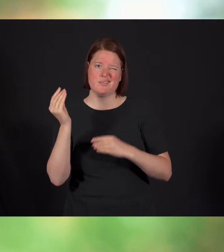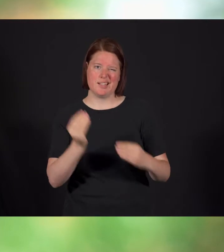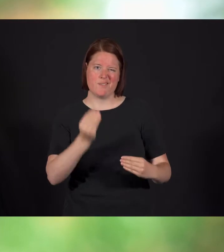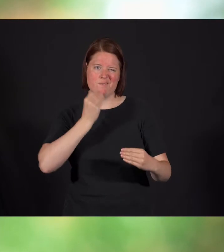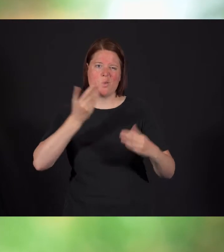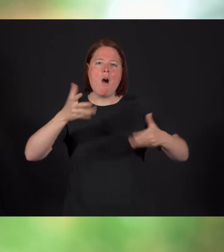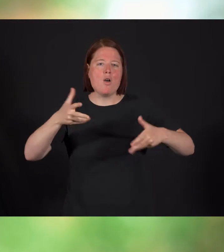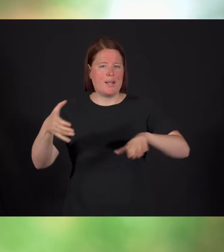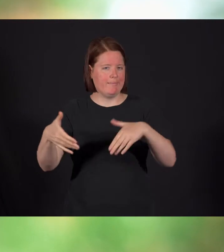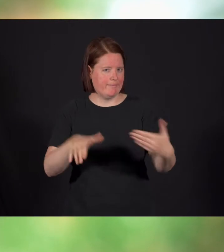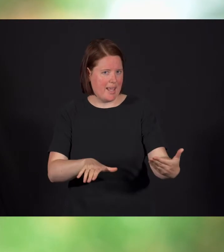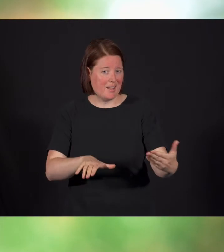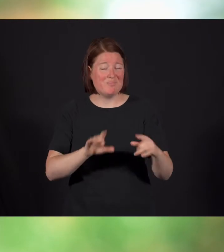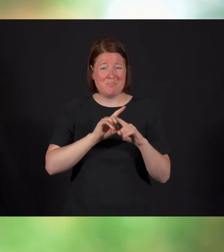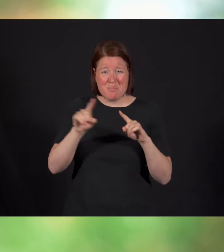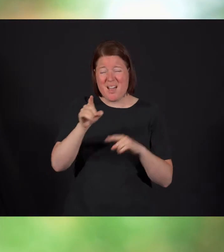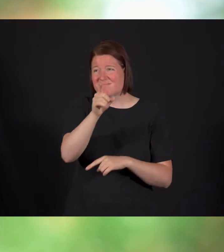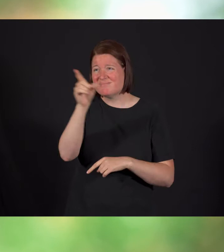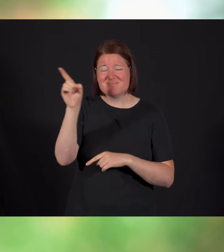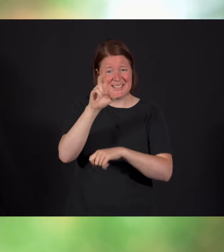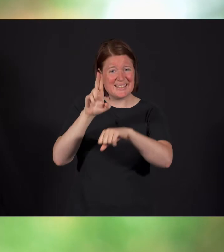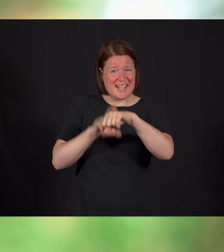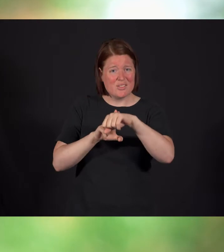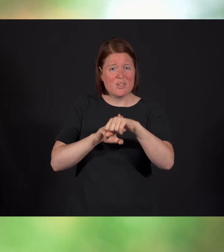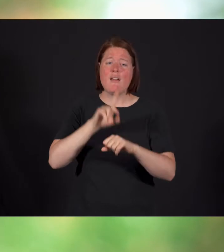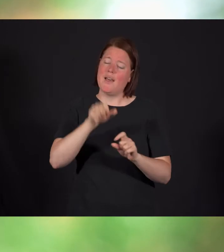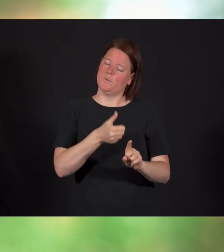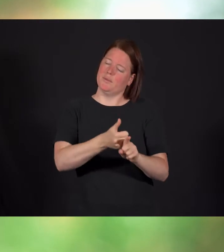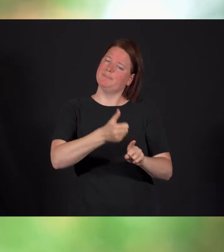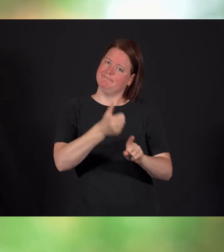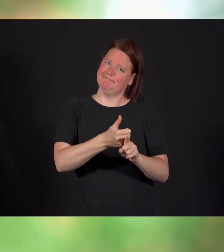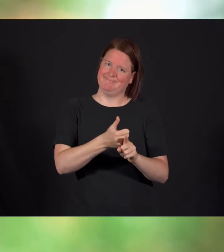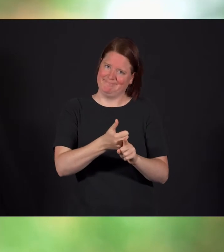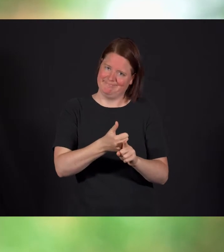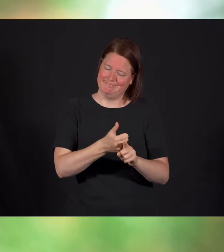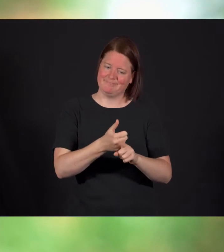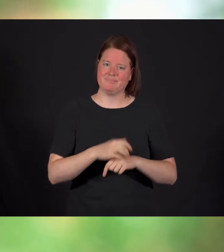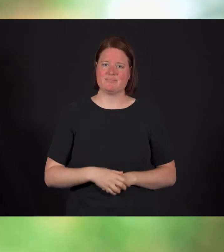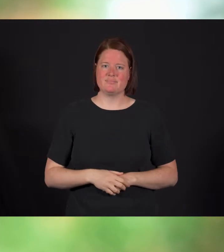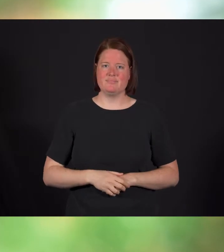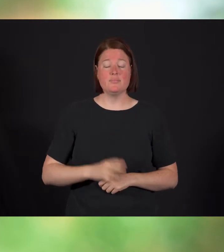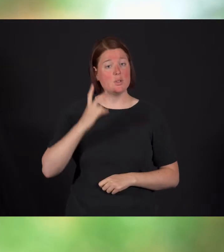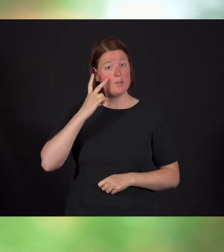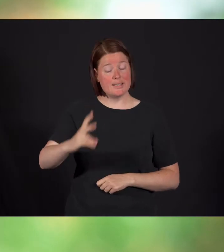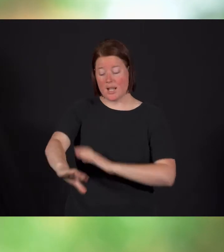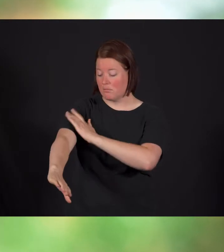And then of course if I turn him around, you can see that this wing goes all the way down to here but this one does not. His left wing is the one missing